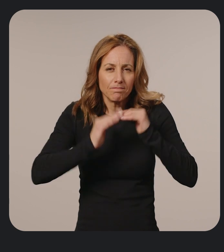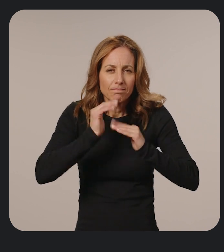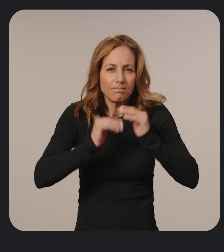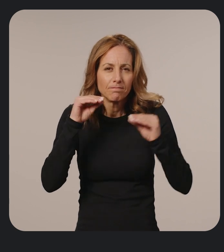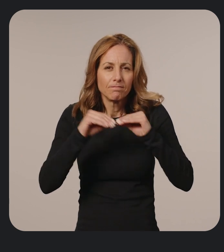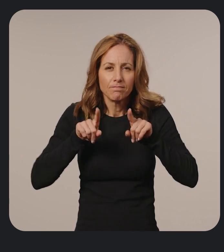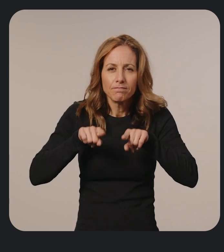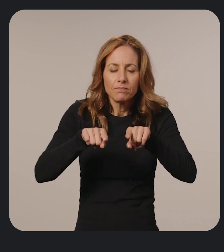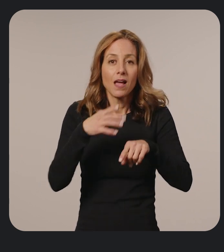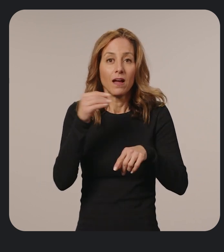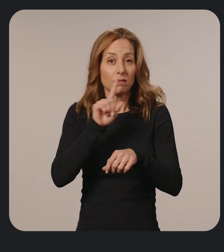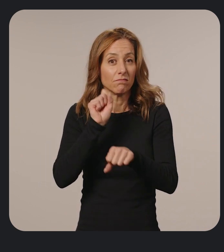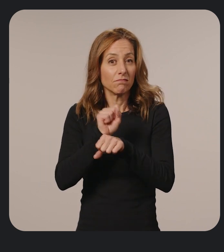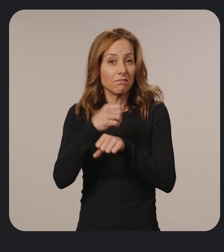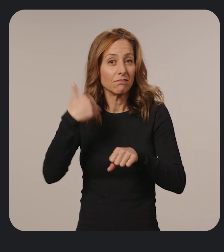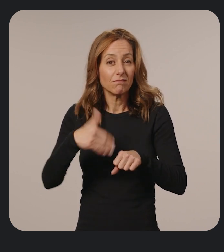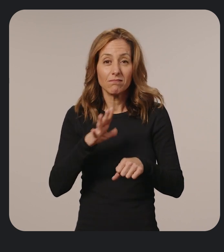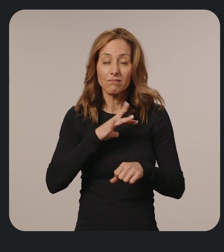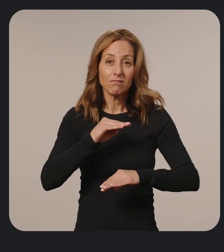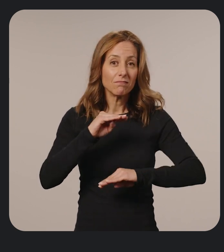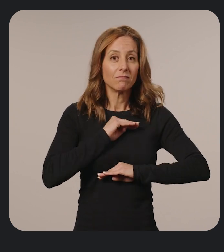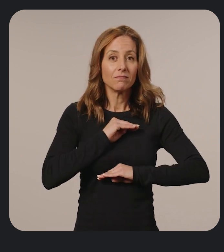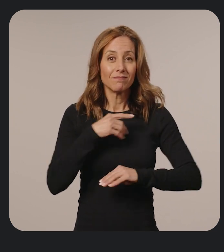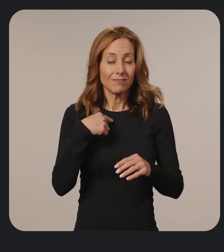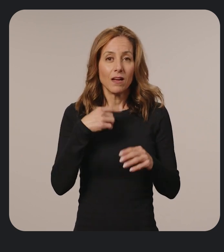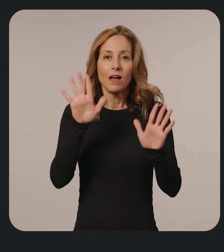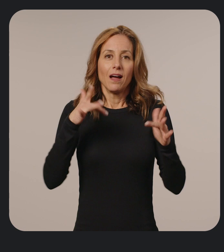alongside of what we already had to see if it really held up. And it did.